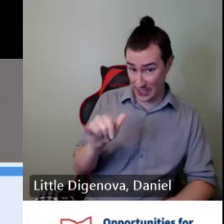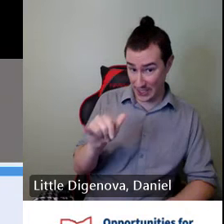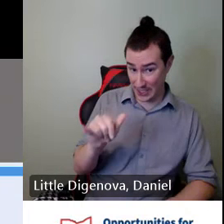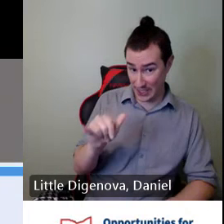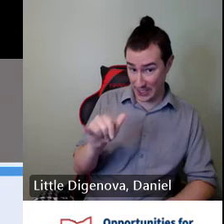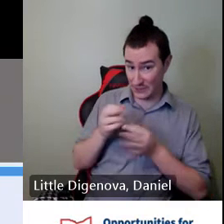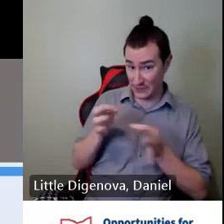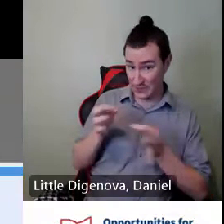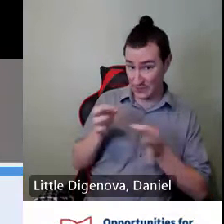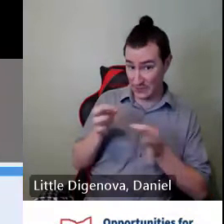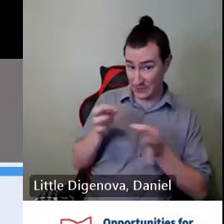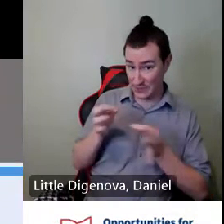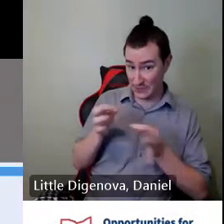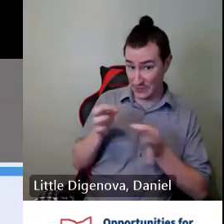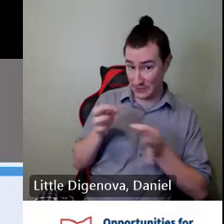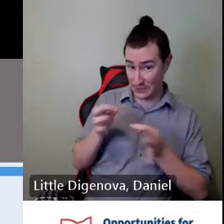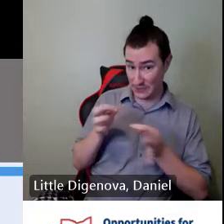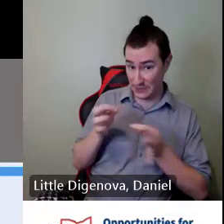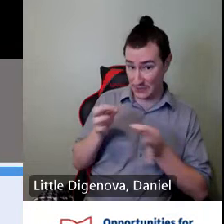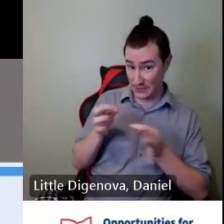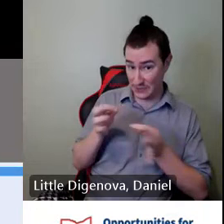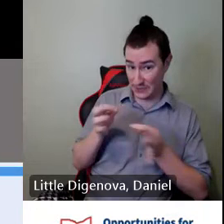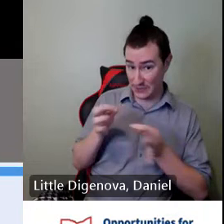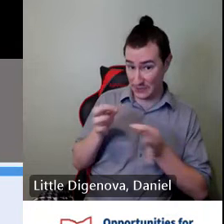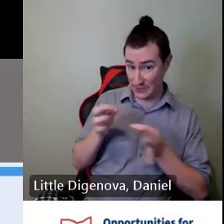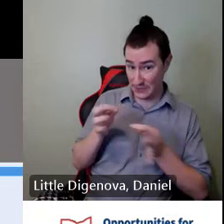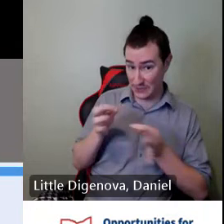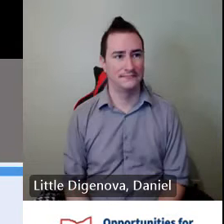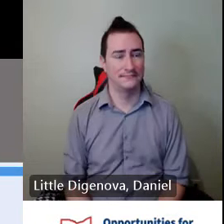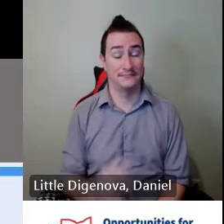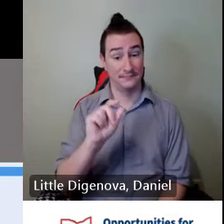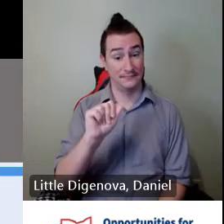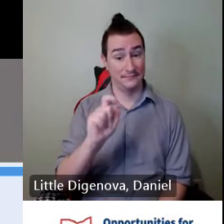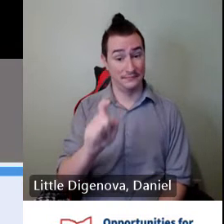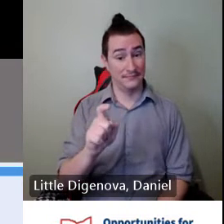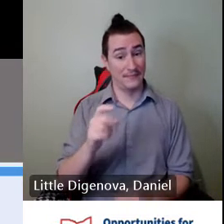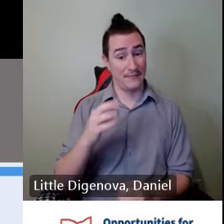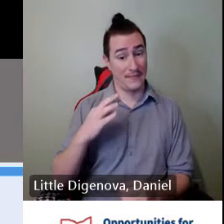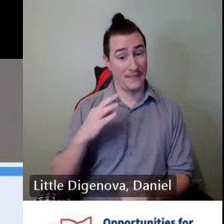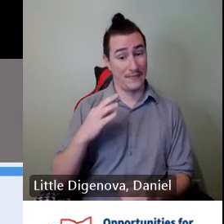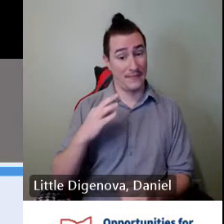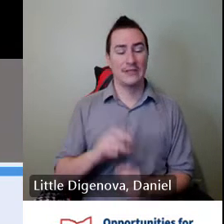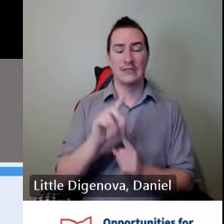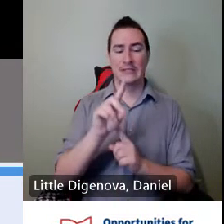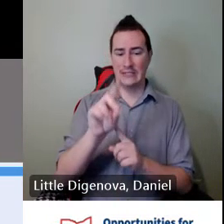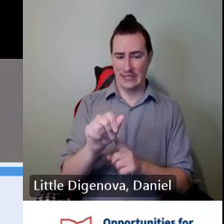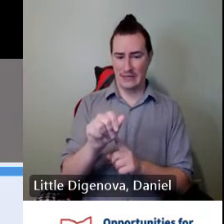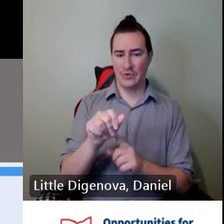The first is the Disabled Access Credit. This is a credit for small businesses that incur costs